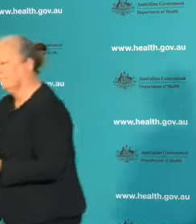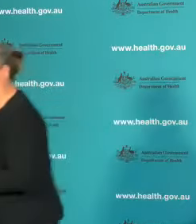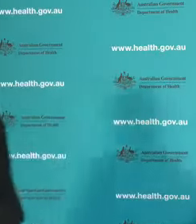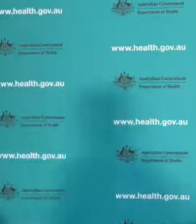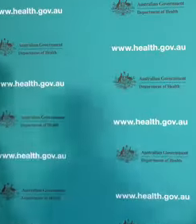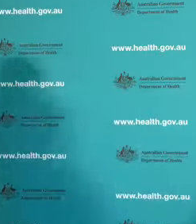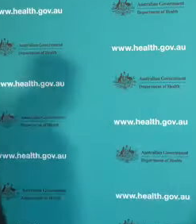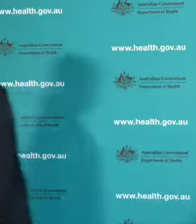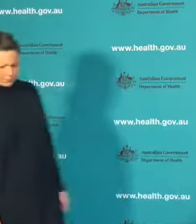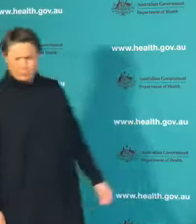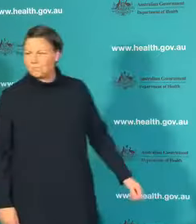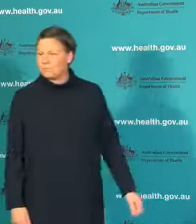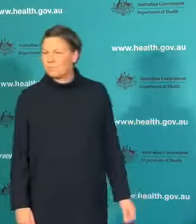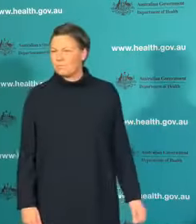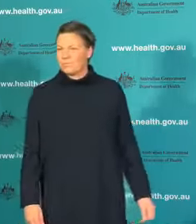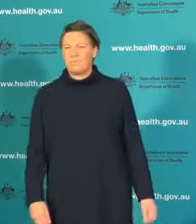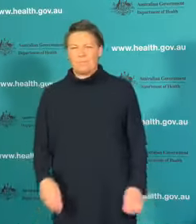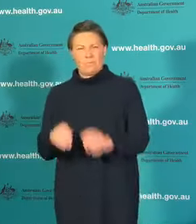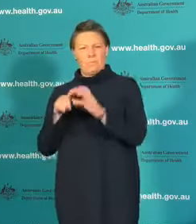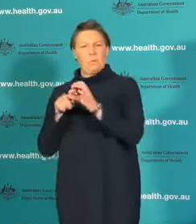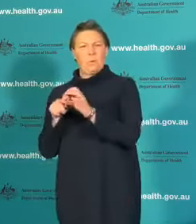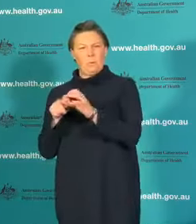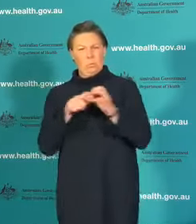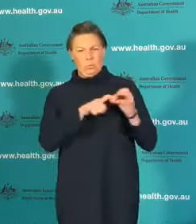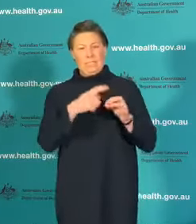you were saying we went from 200 deaths 10 days ago to over